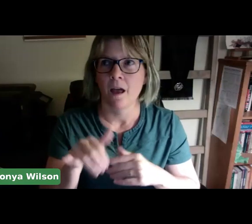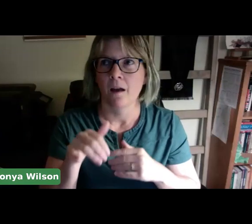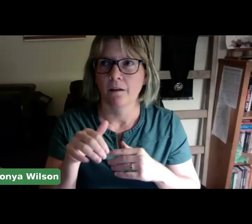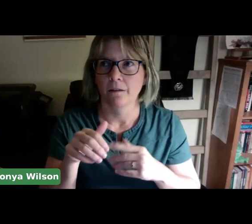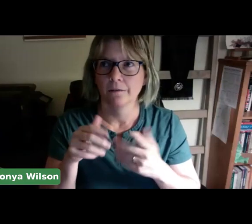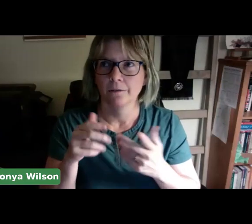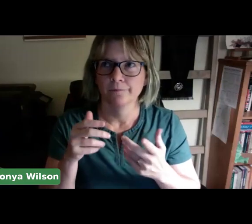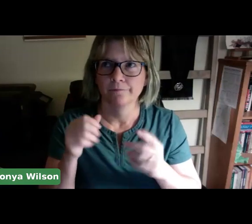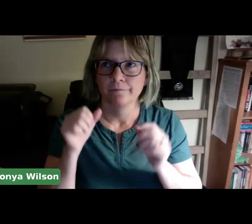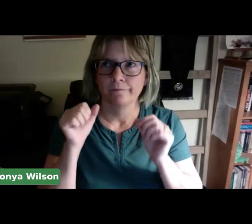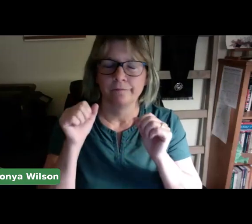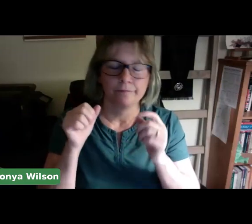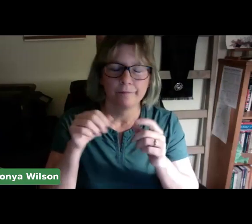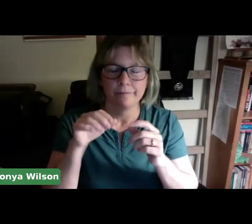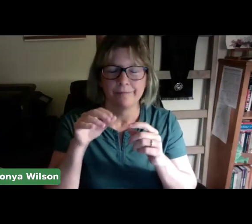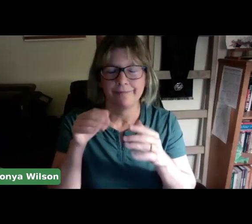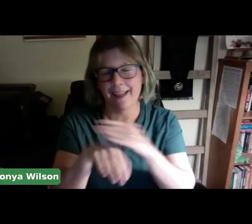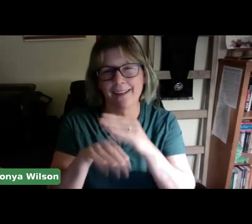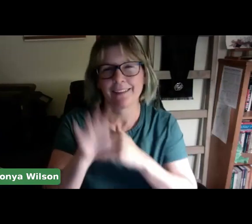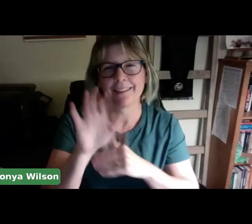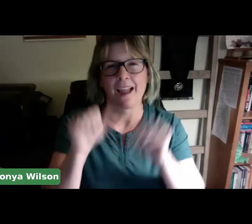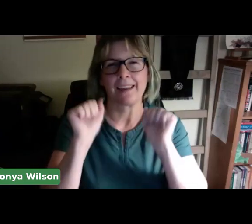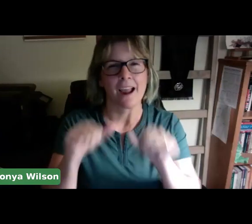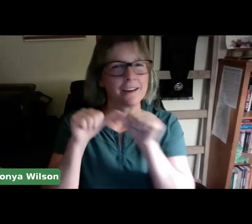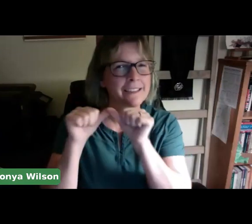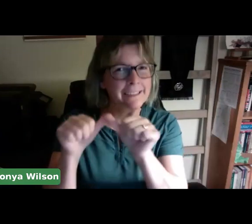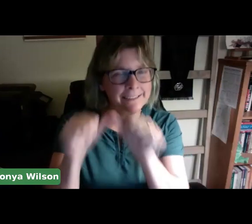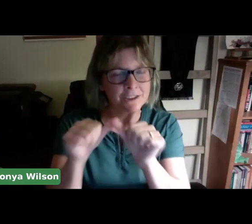For accessibility.